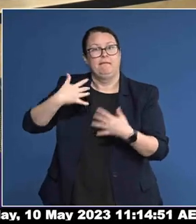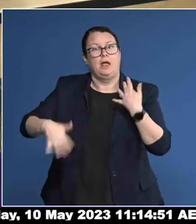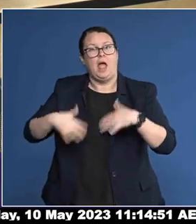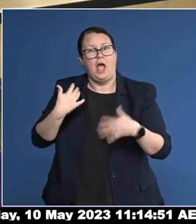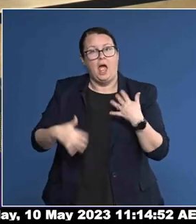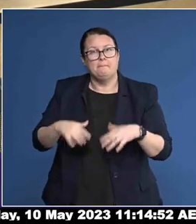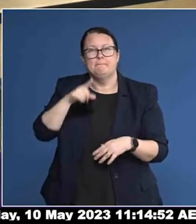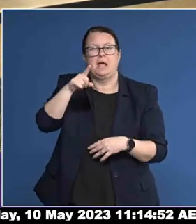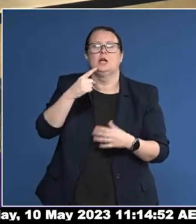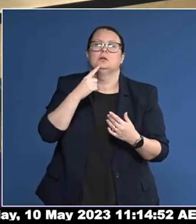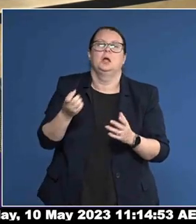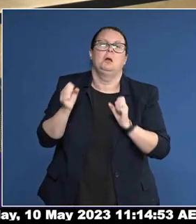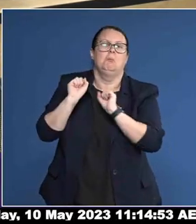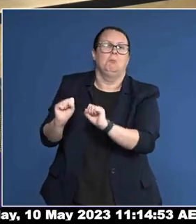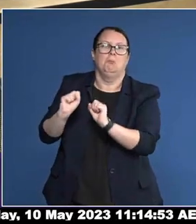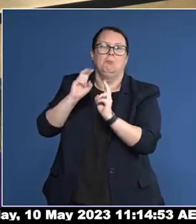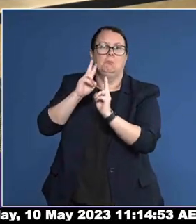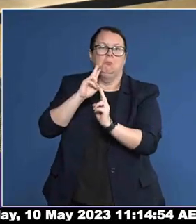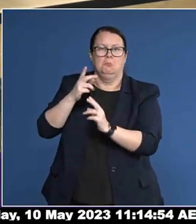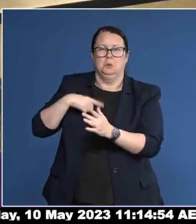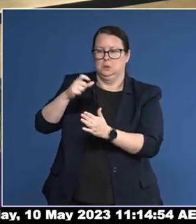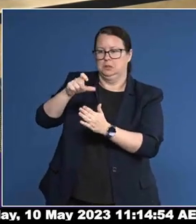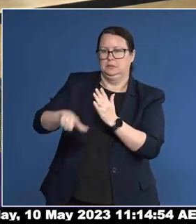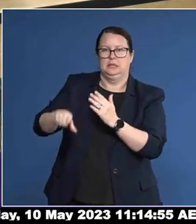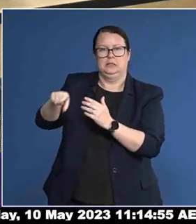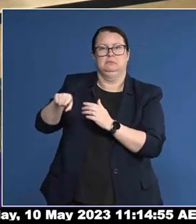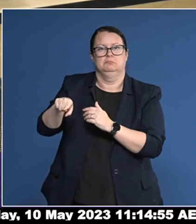attributing behaviours to a global disability response; correct?